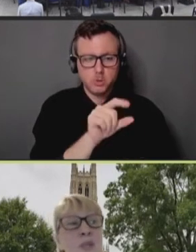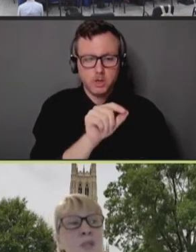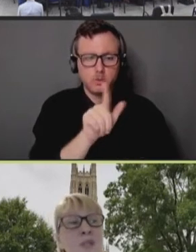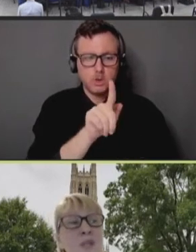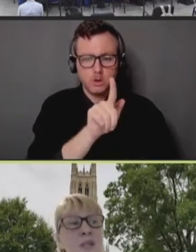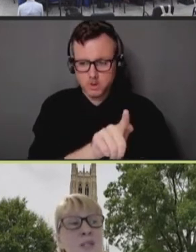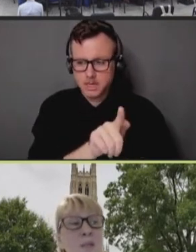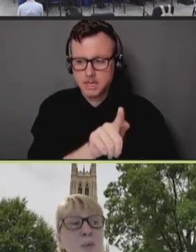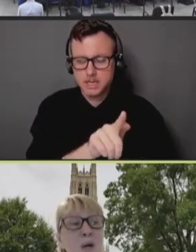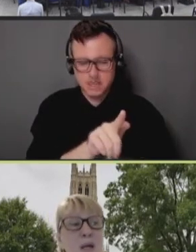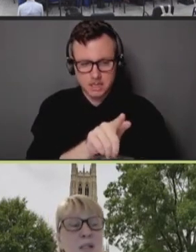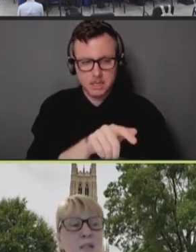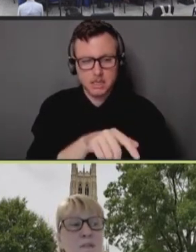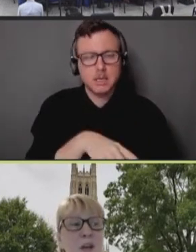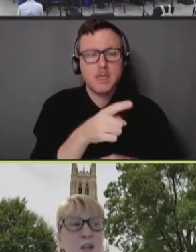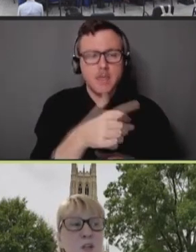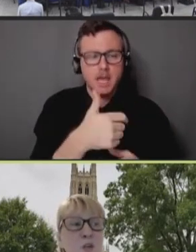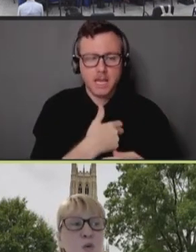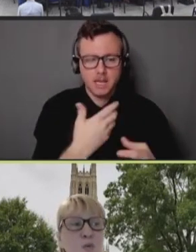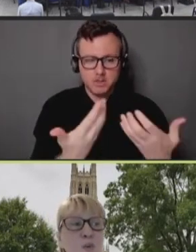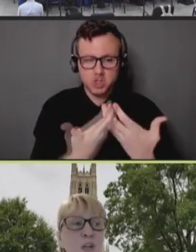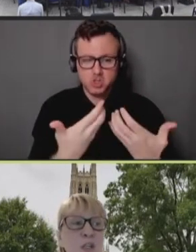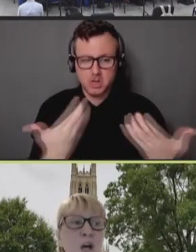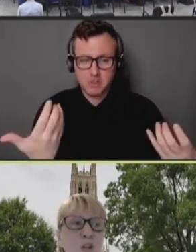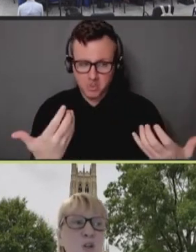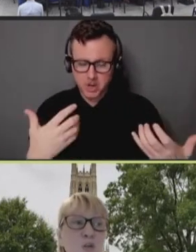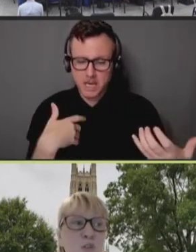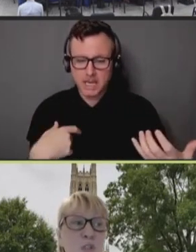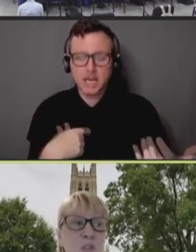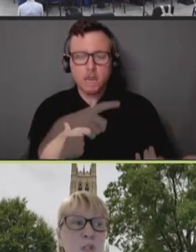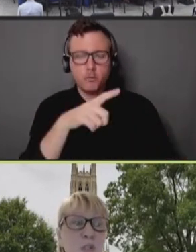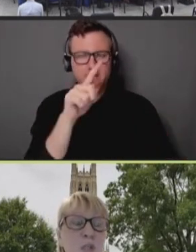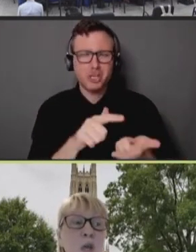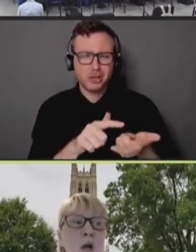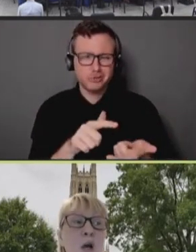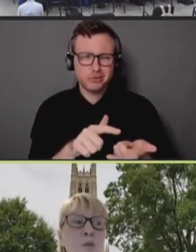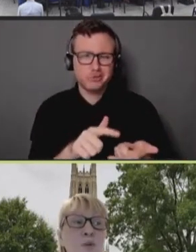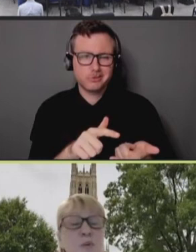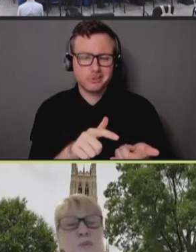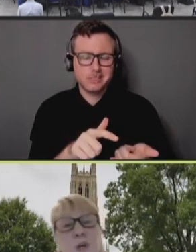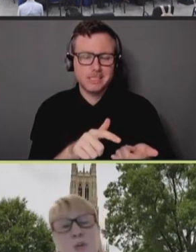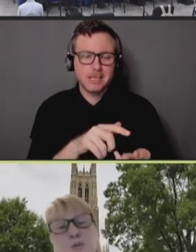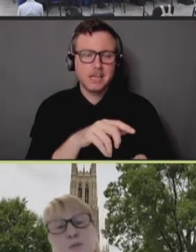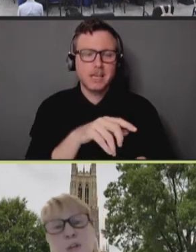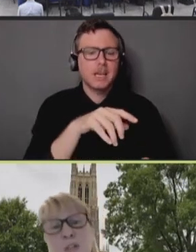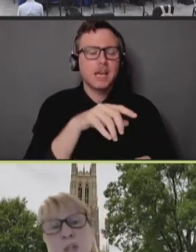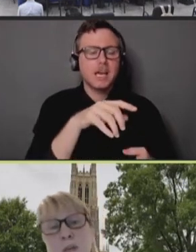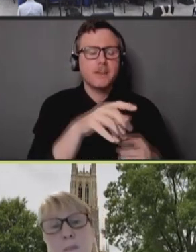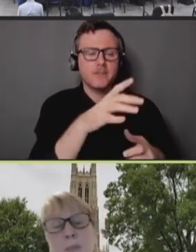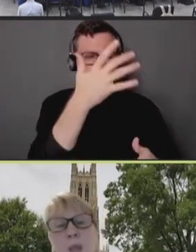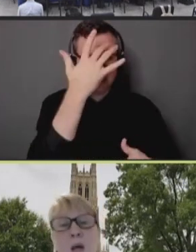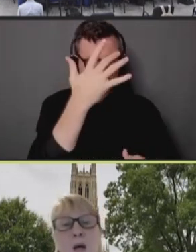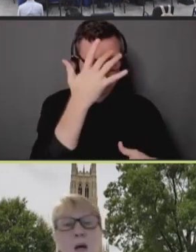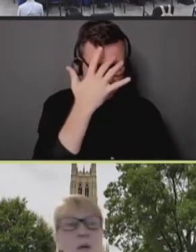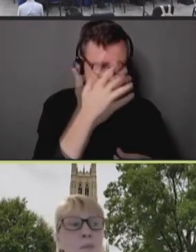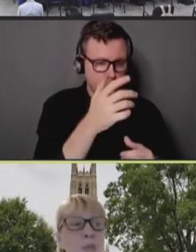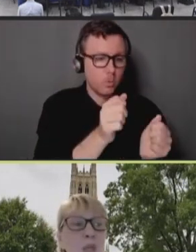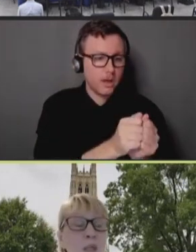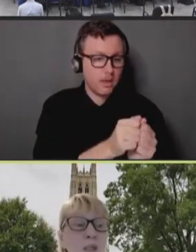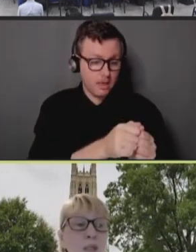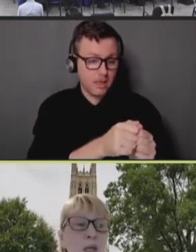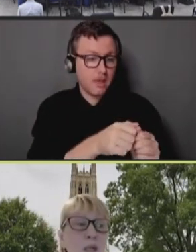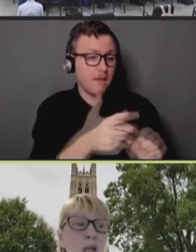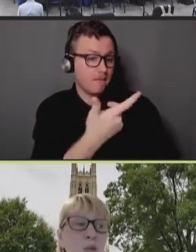They separated the effects of reduction of disease from a factor of vaccine and concluded